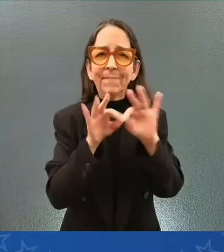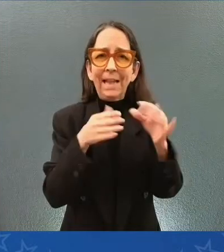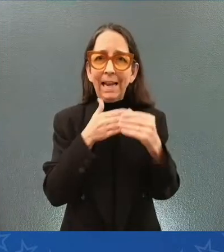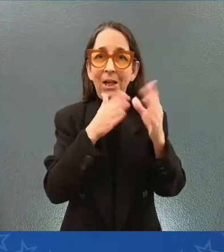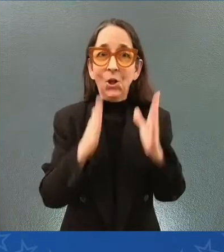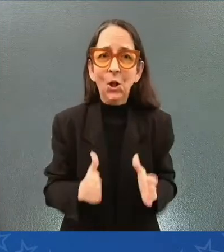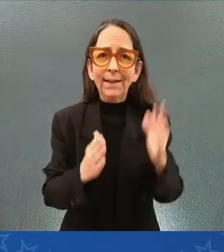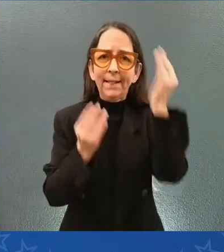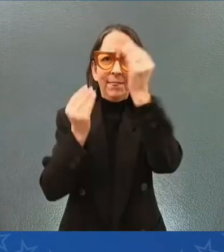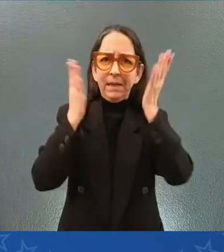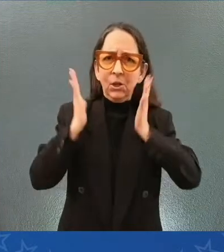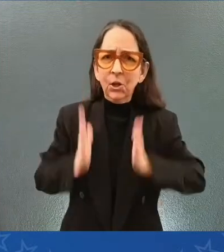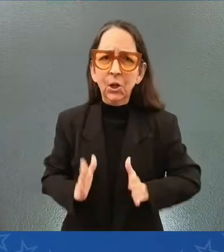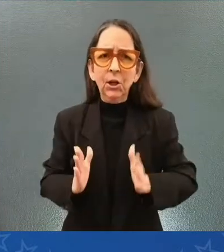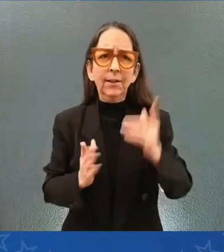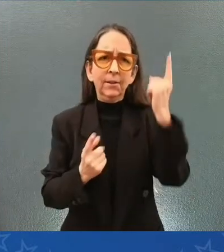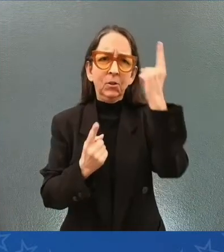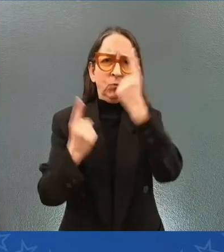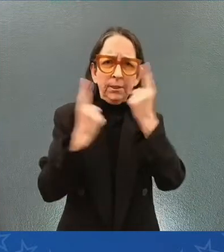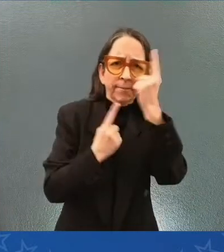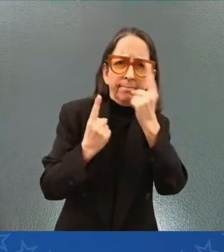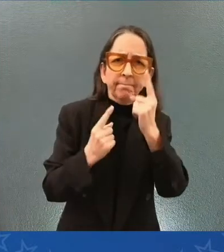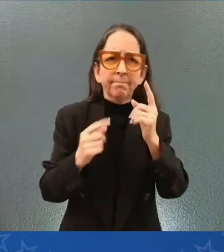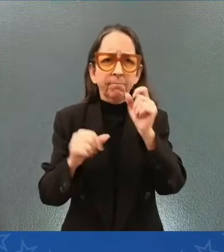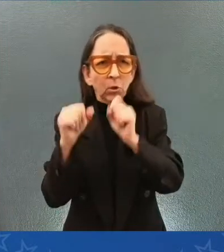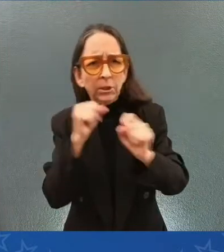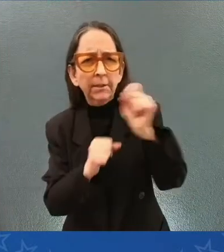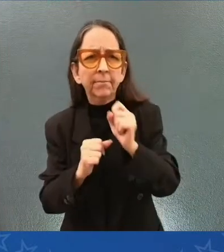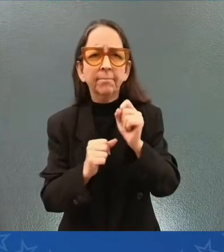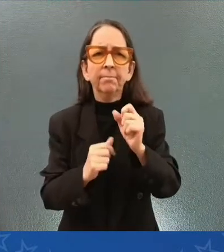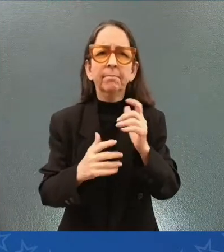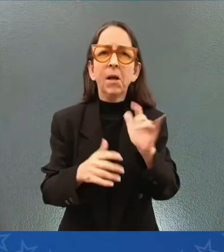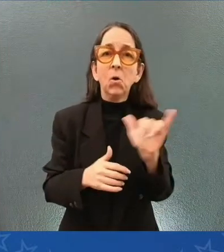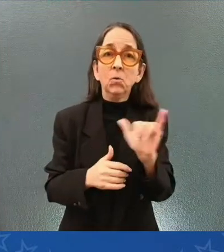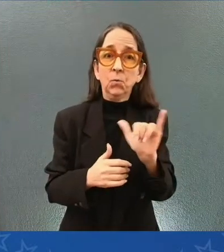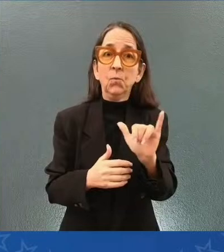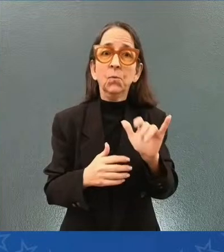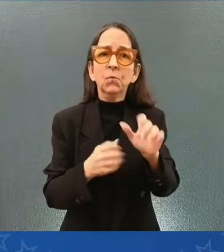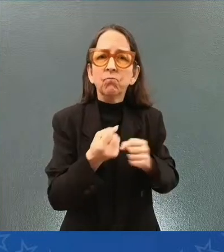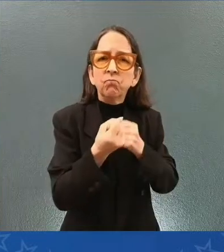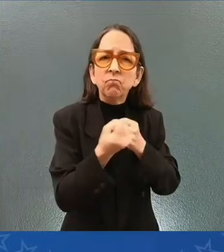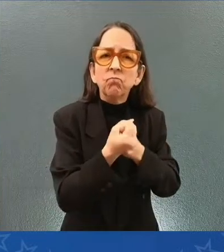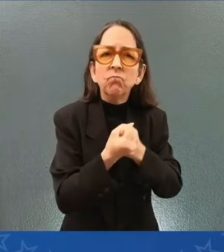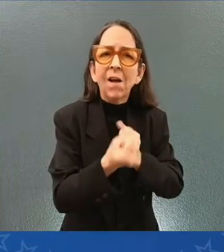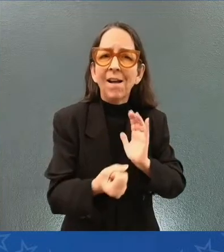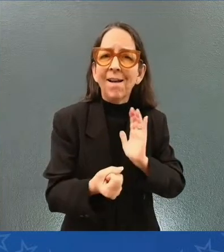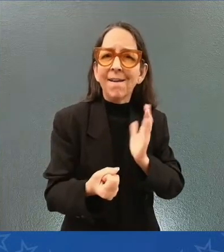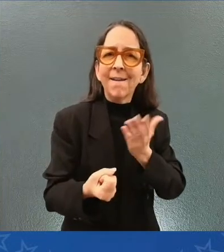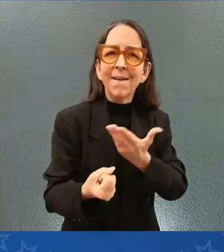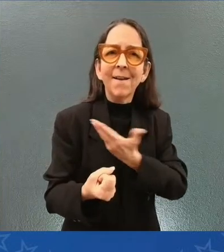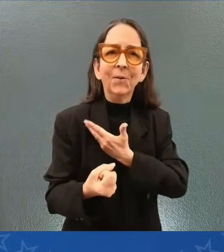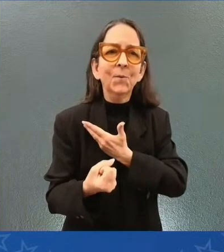counterterrorism, and our sacred obligation to equip, care, and protect our service members and their families.